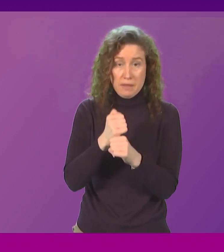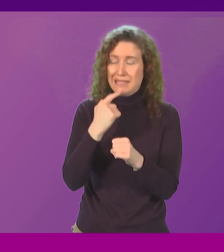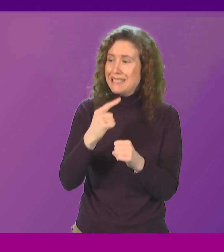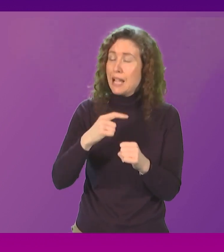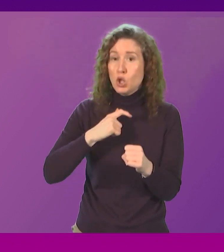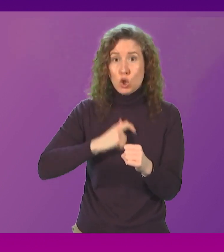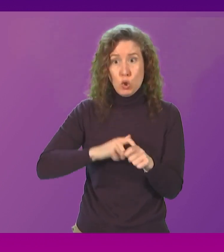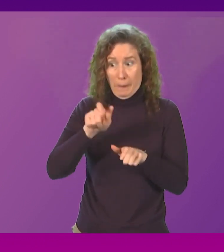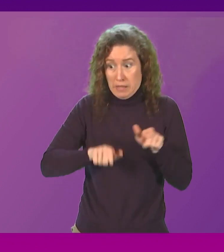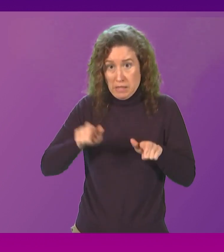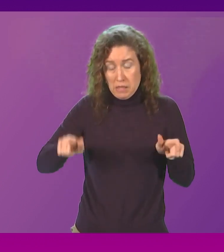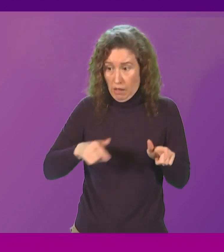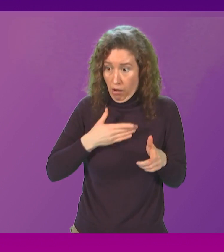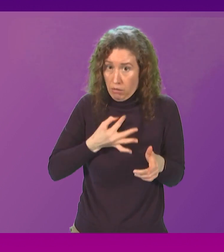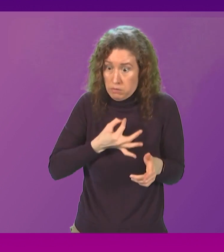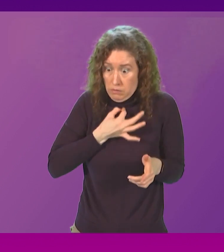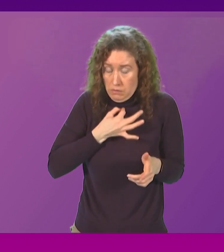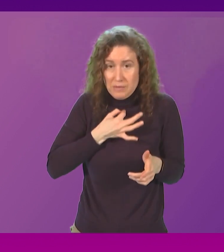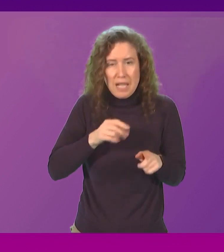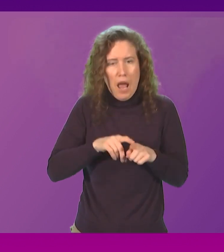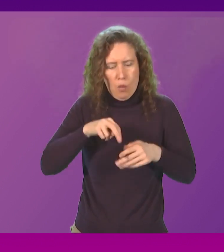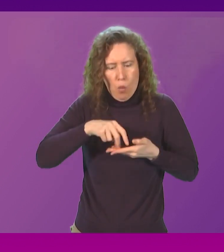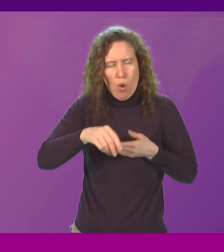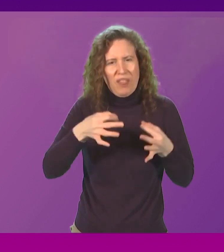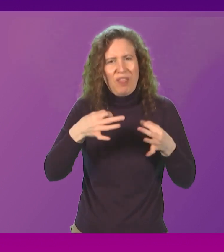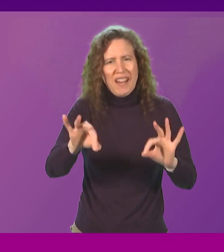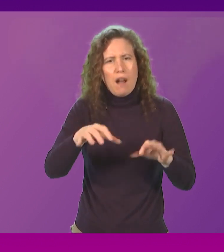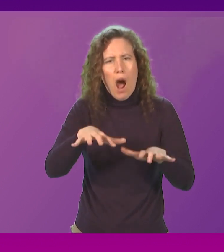“humanity is on thin ice—and that ice is melting fast ... This report is a clarion